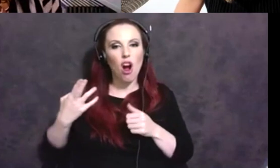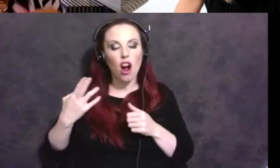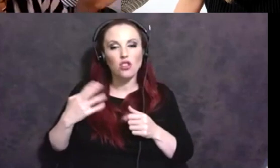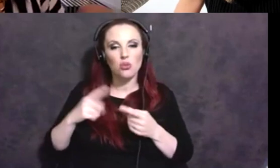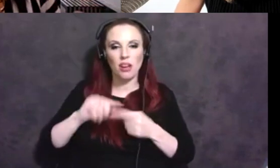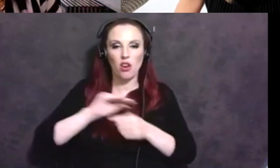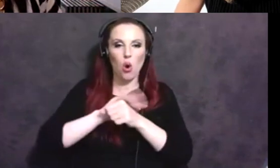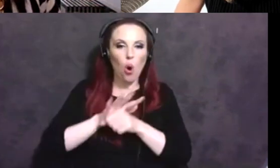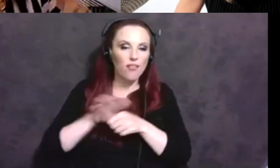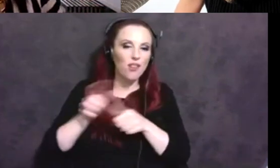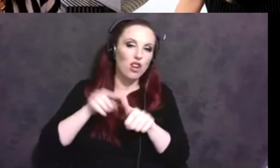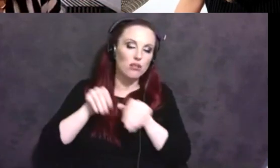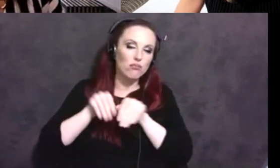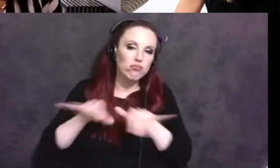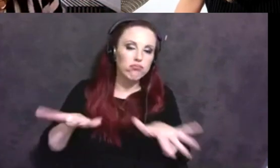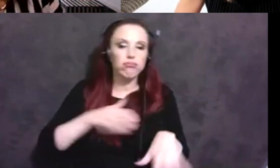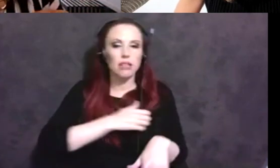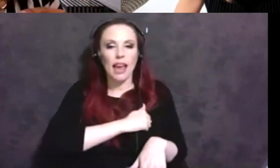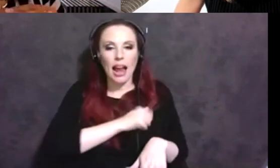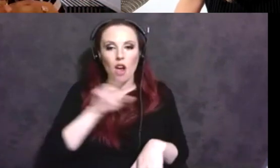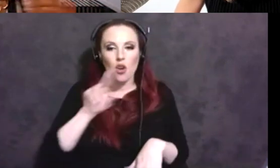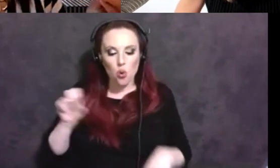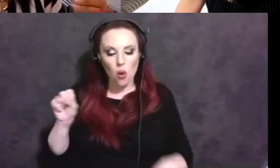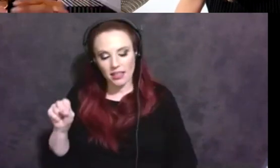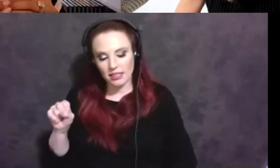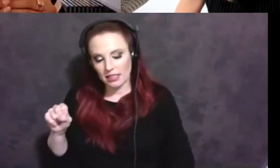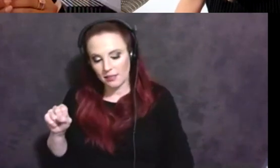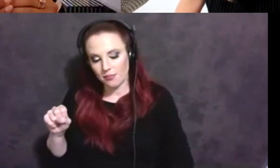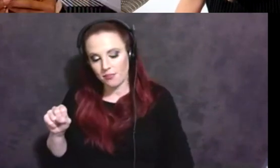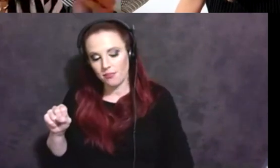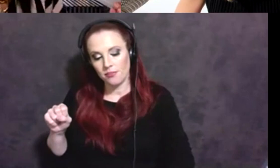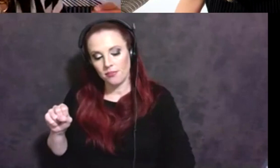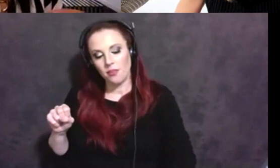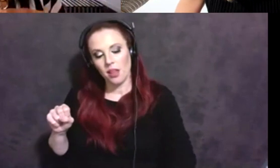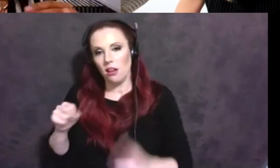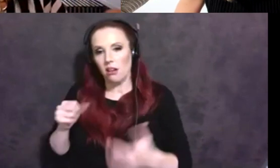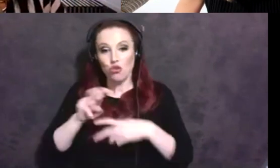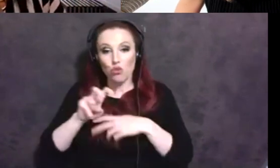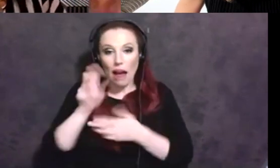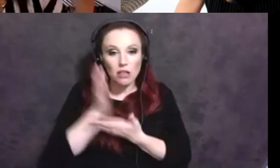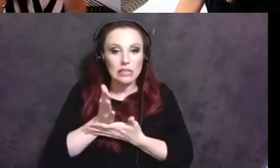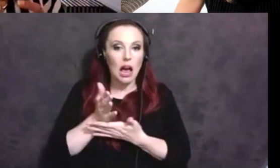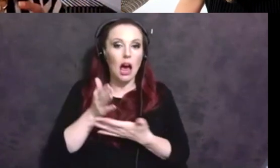What I found that week was I couldn't feel. It reminded me of being back in early March